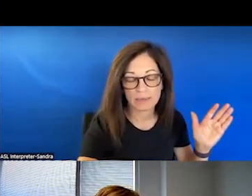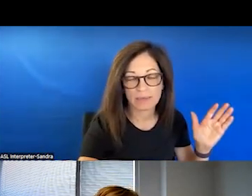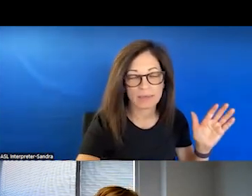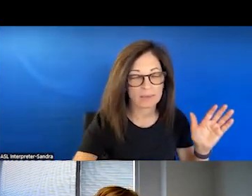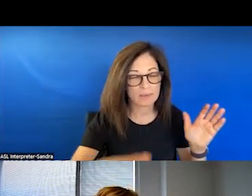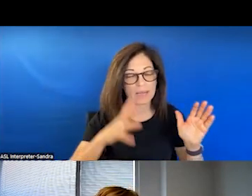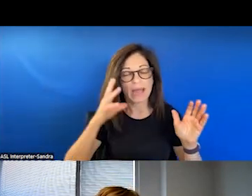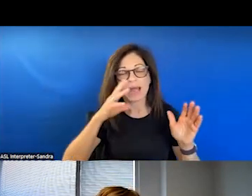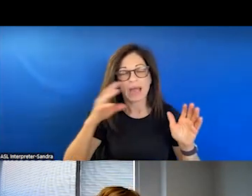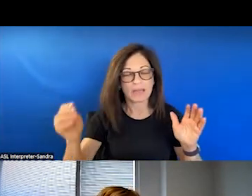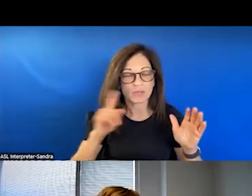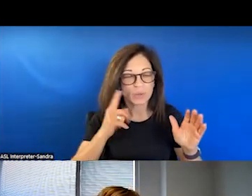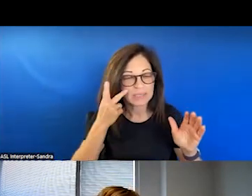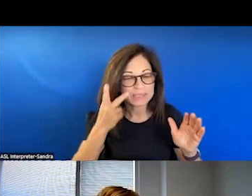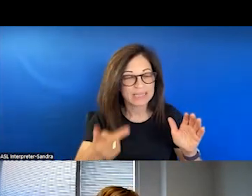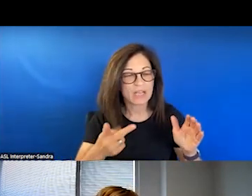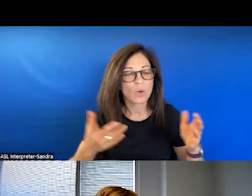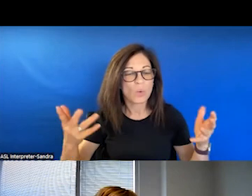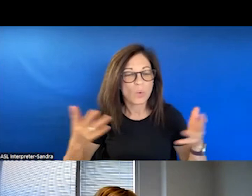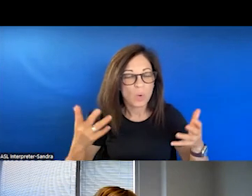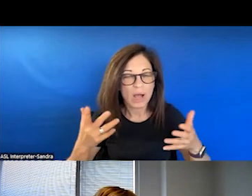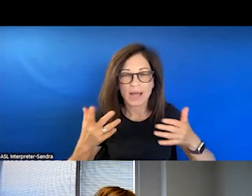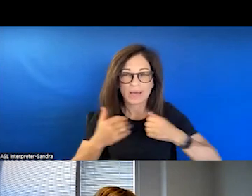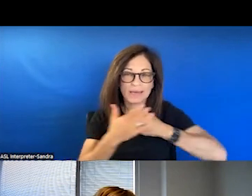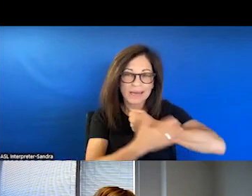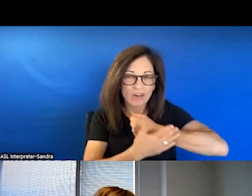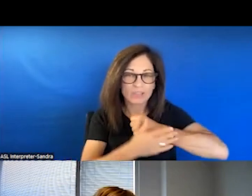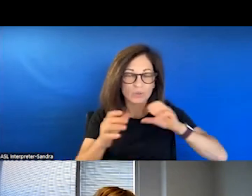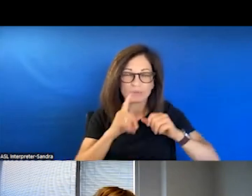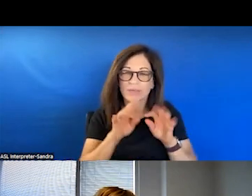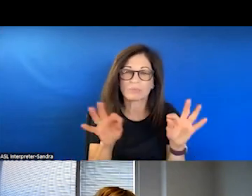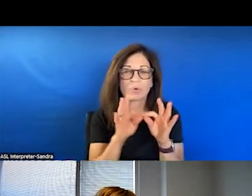IS GOING TO WORK FOR THE COMMUNITY. I THINK, THAT IS A REAL VITAL RESOURCE. AS WE SAW, PRESTON LEAN